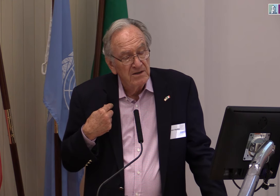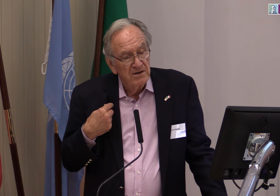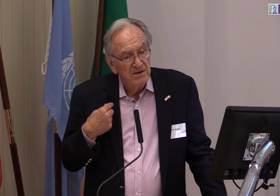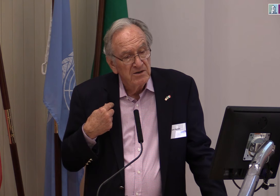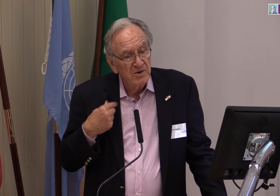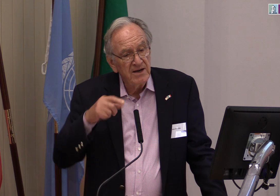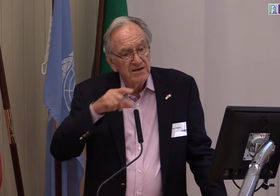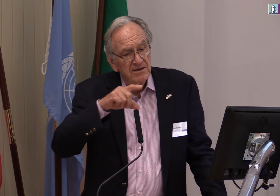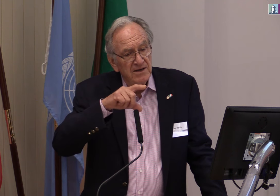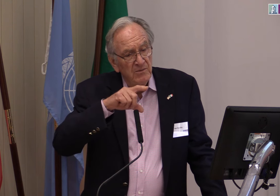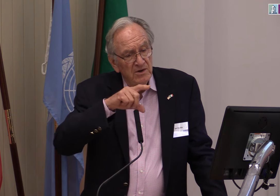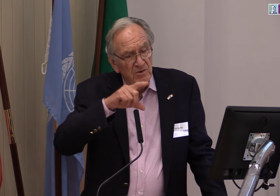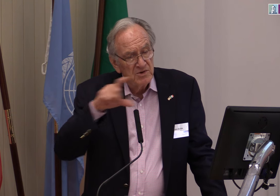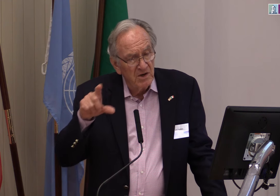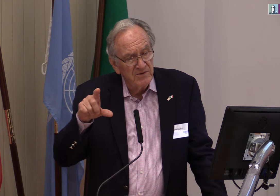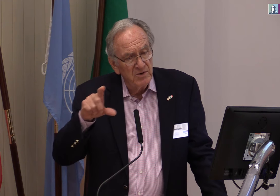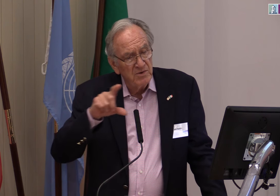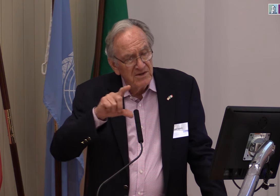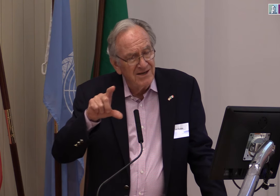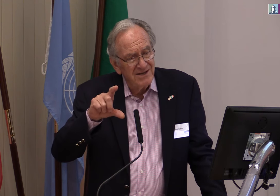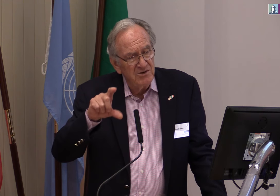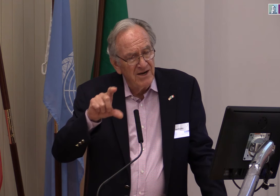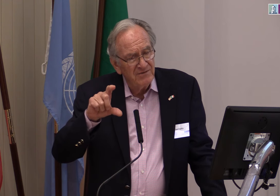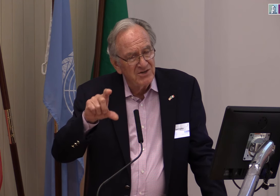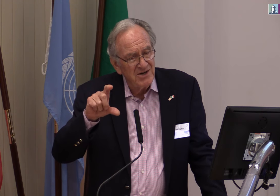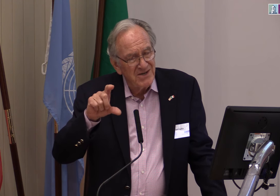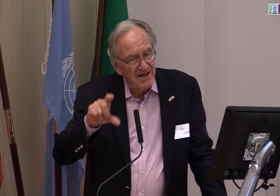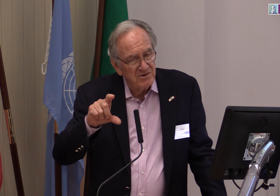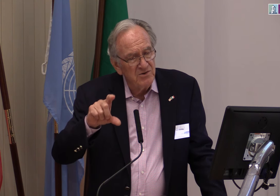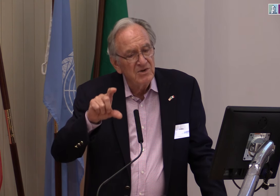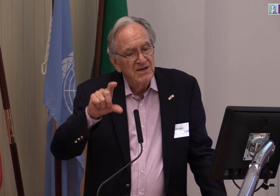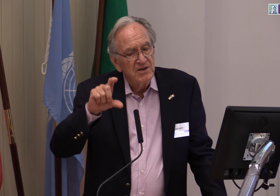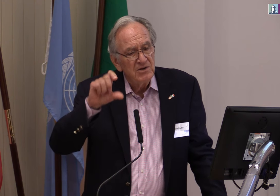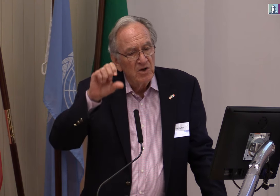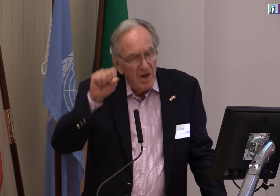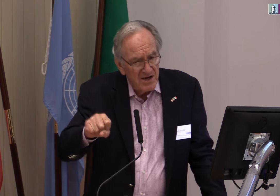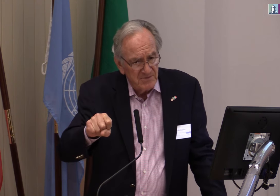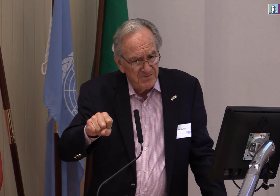So I want to urge all of you, don't think that you have to change attitudes. Laws must